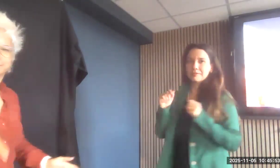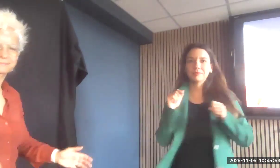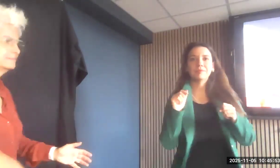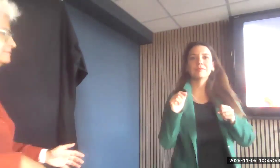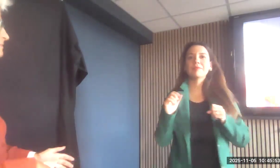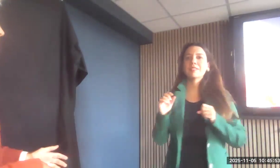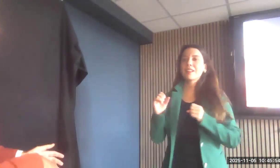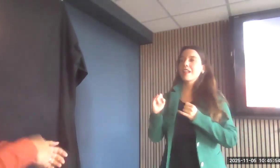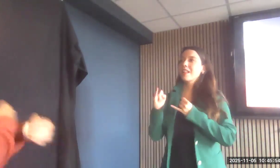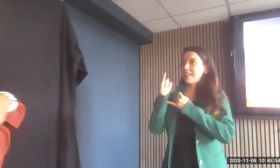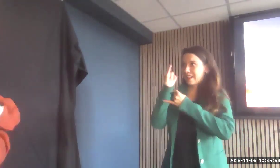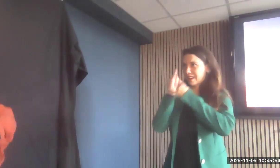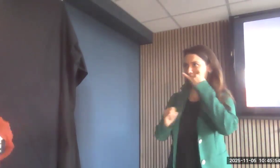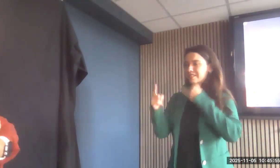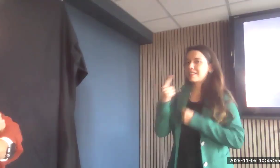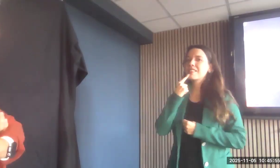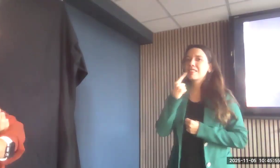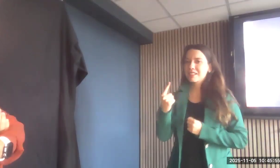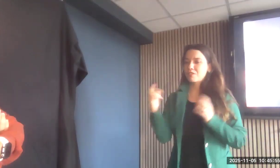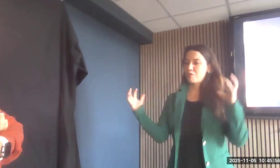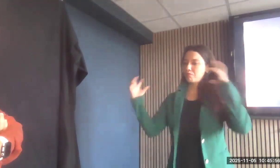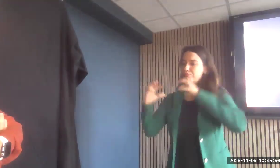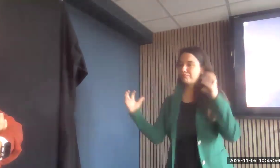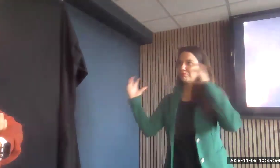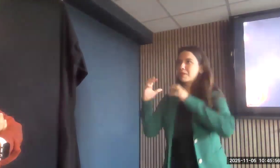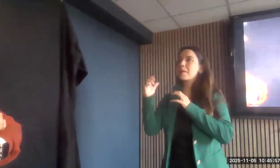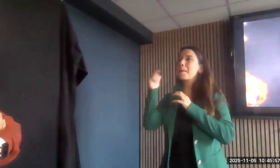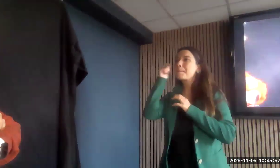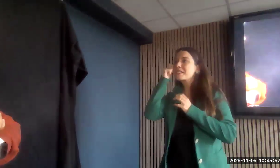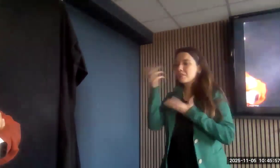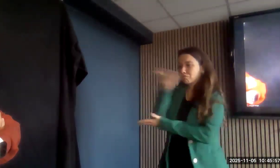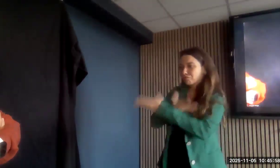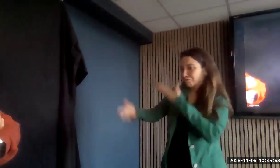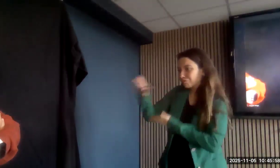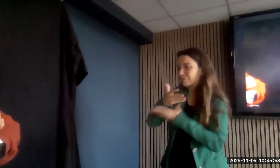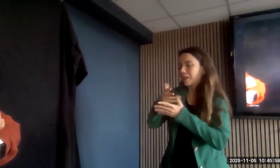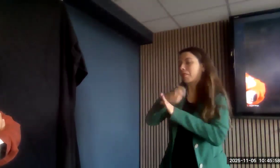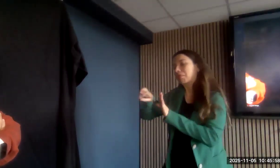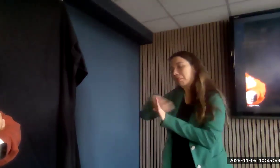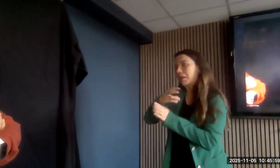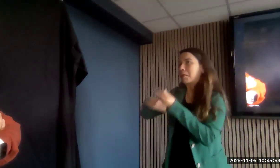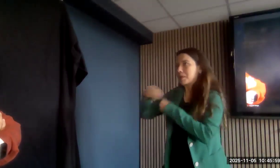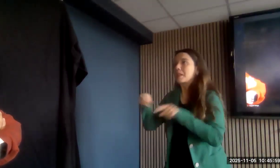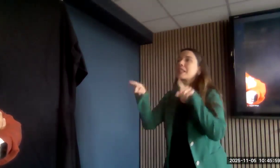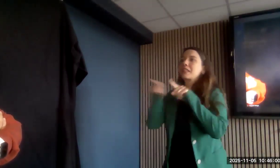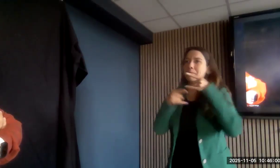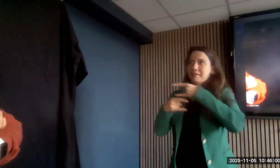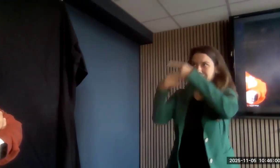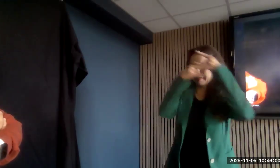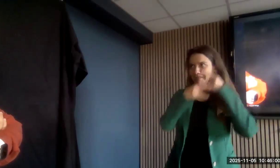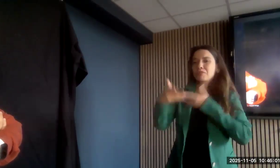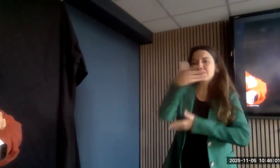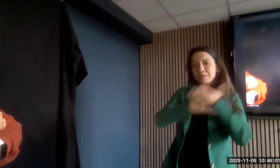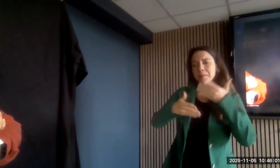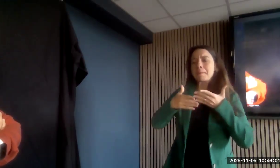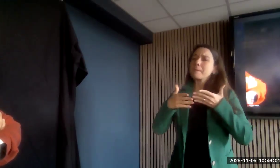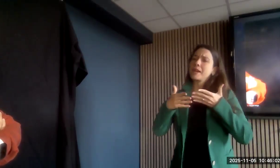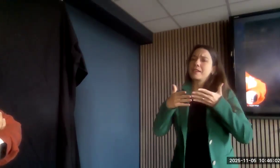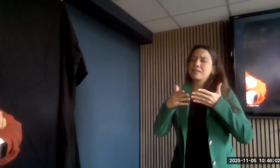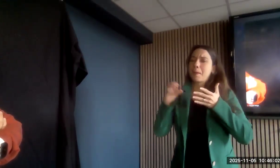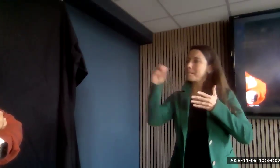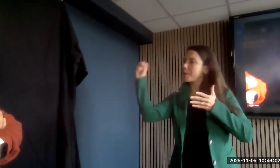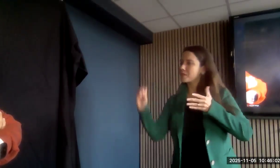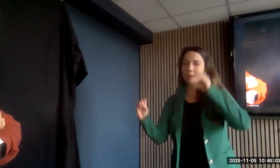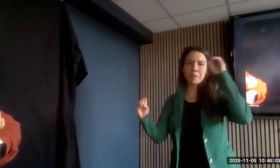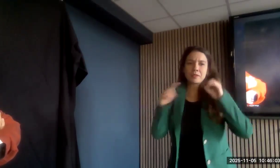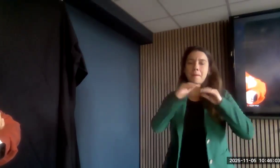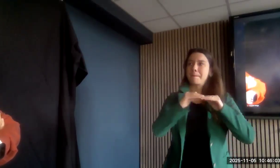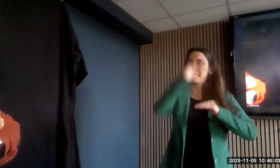If you can just orientate yourself towards the camera, such as the interprets can see you.